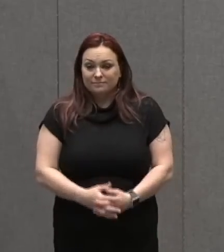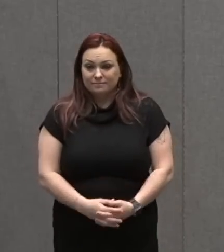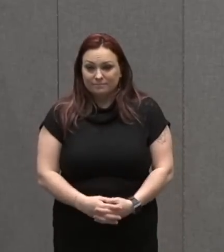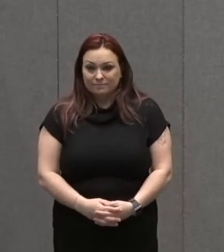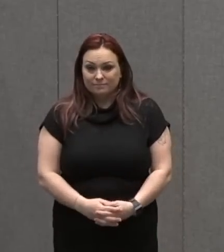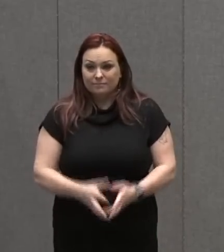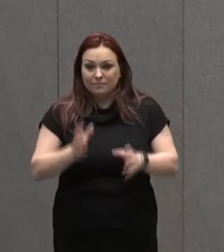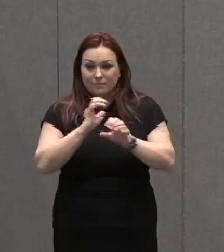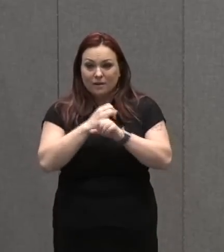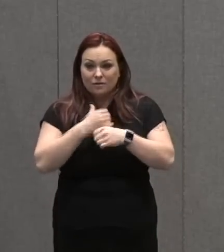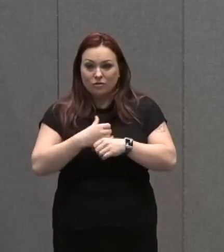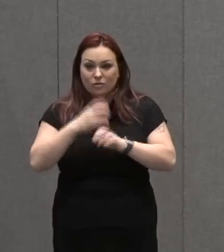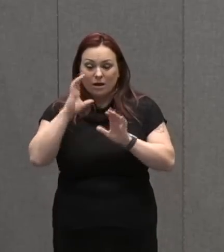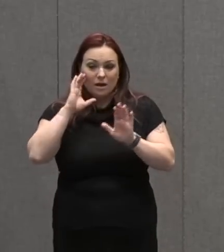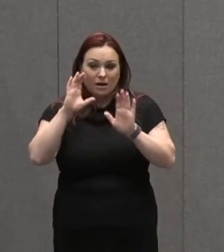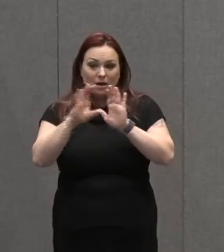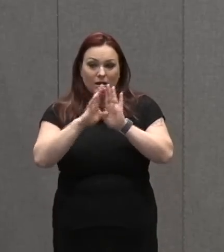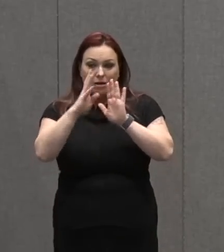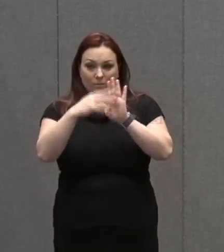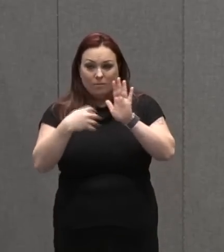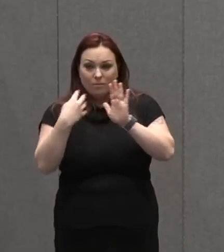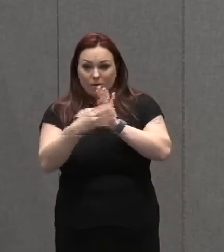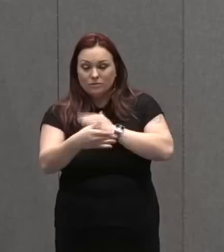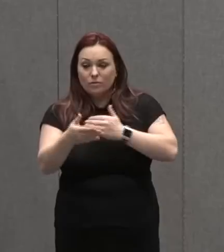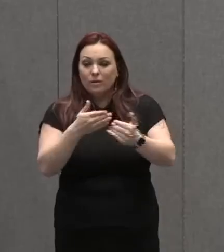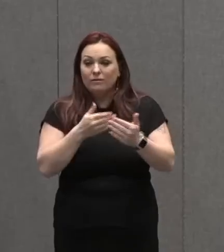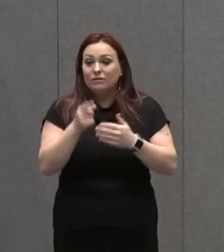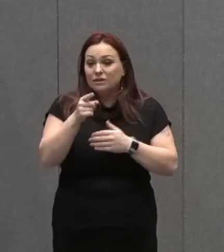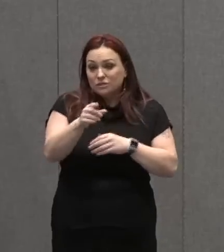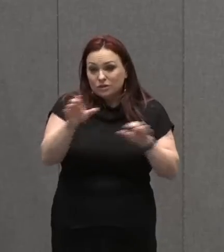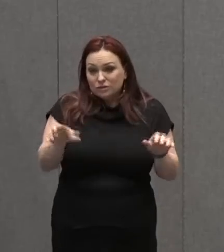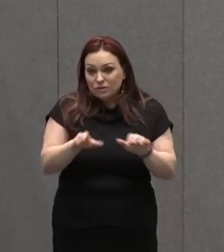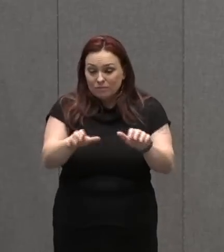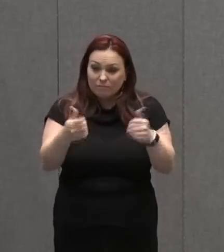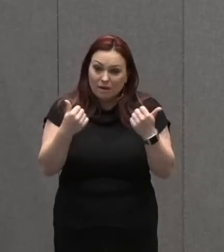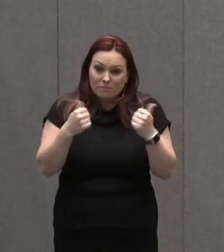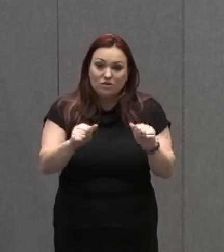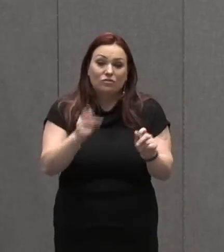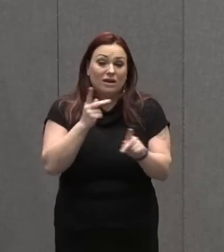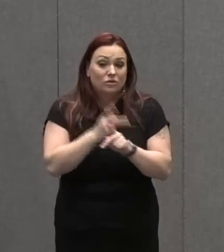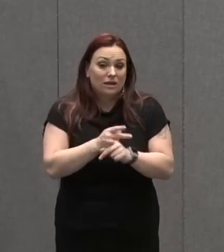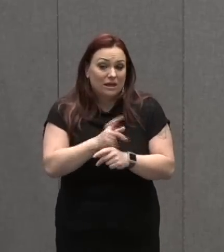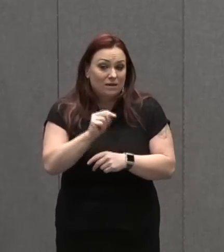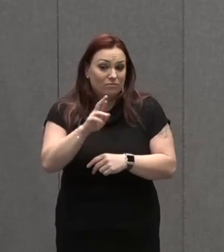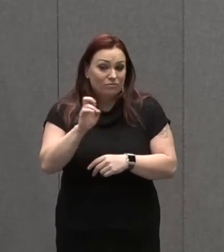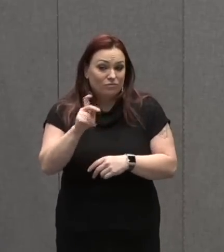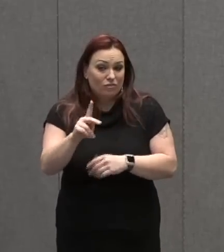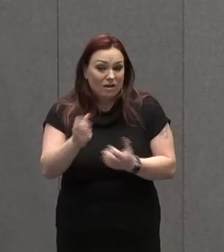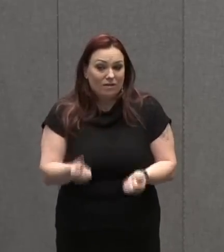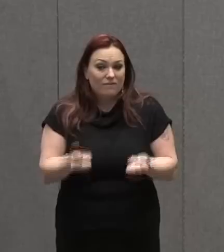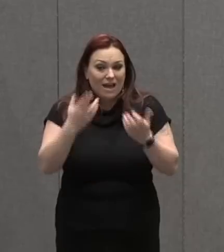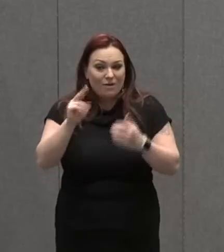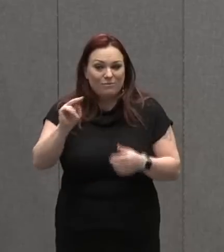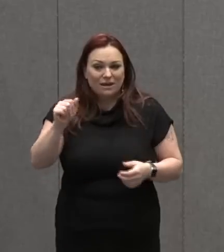Create bar graphs of whatever it is you're doing. Maybe you're trying to keep track of how many naps you're taking.